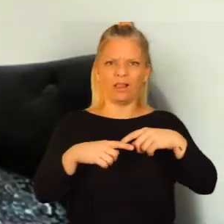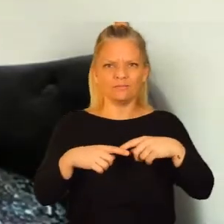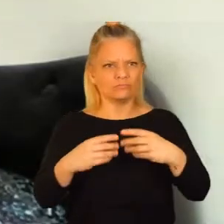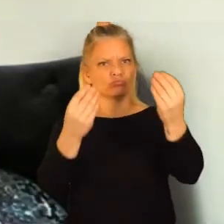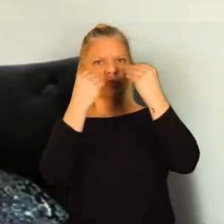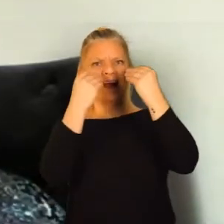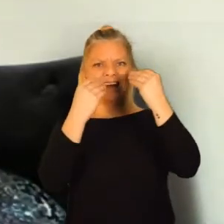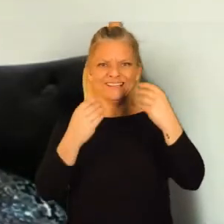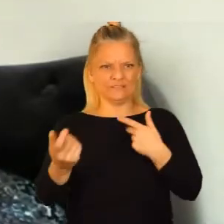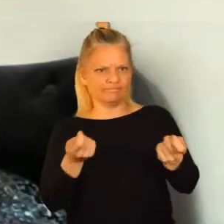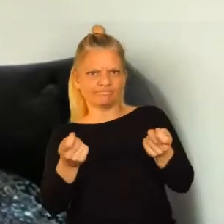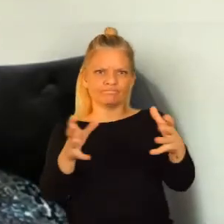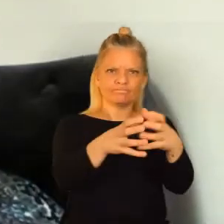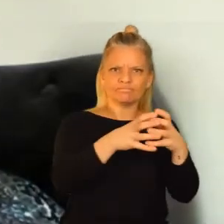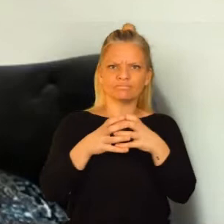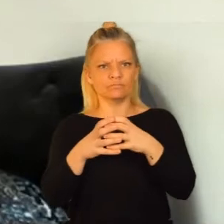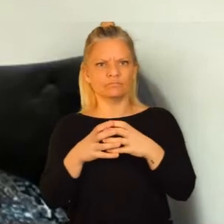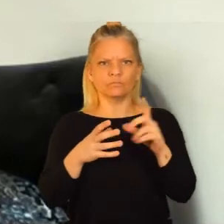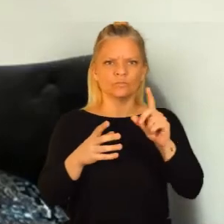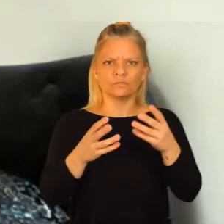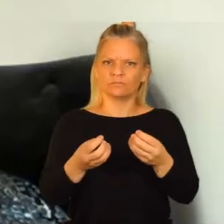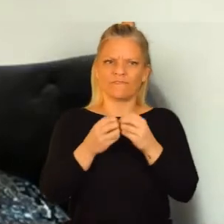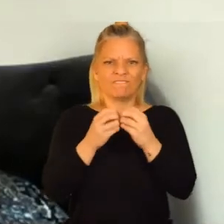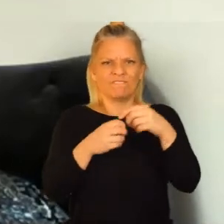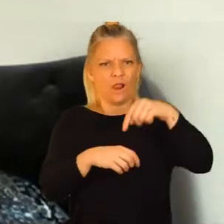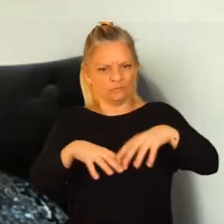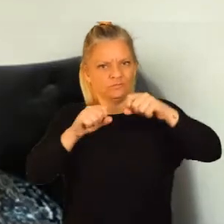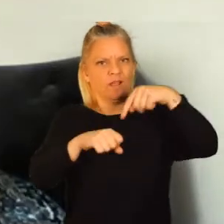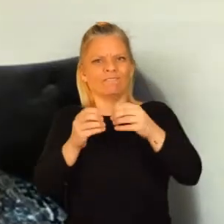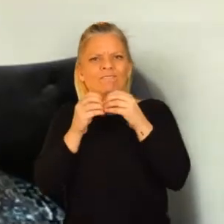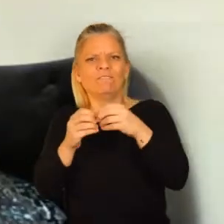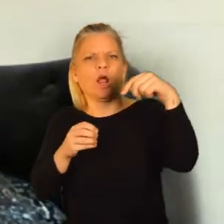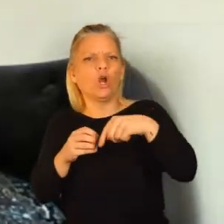the challenge for people on on the training that I was running was that we start from the values.